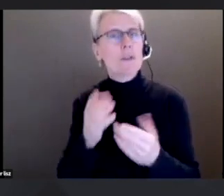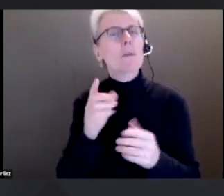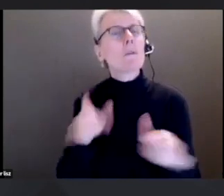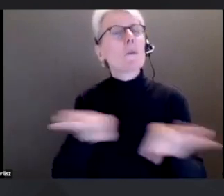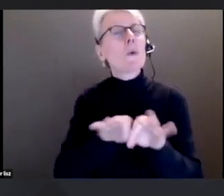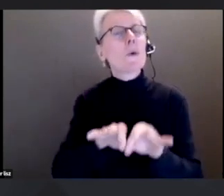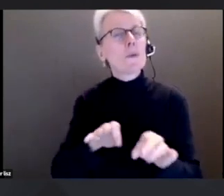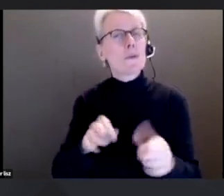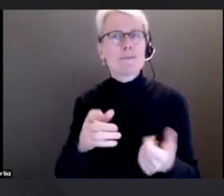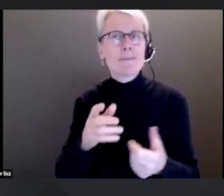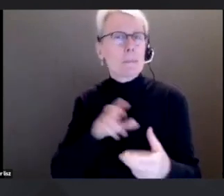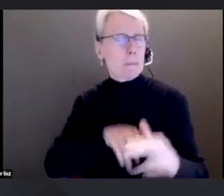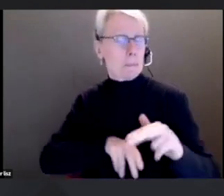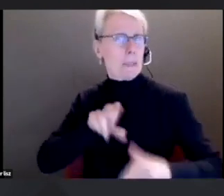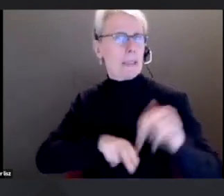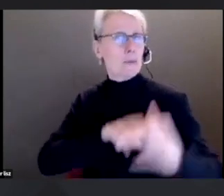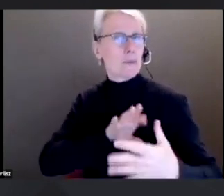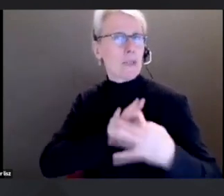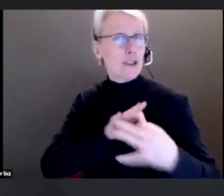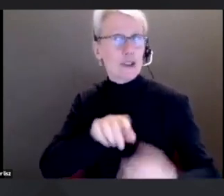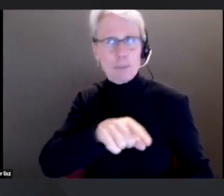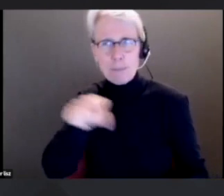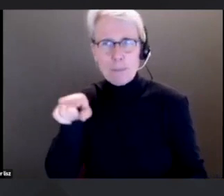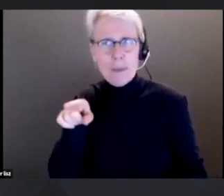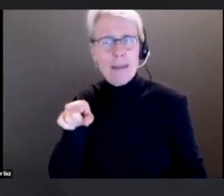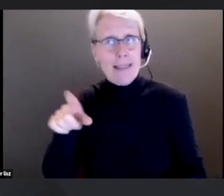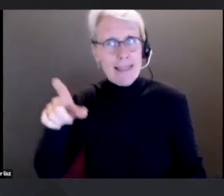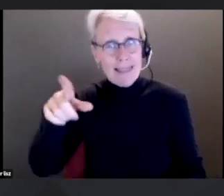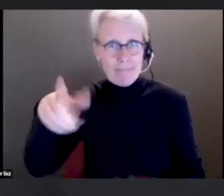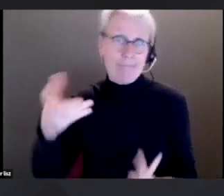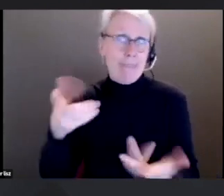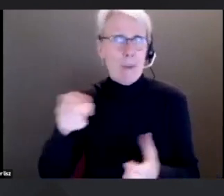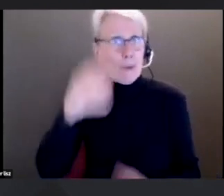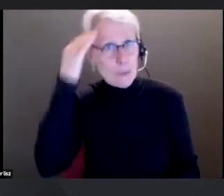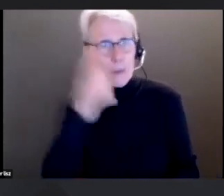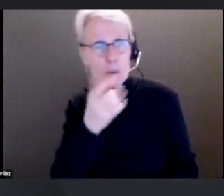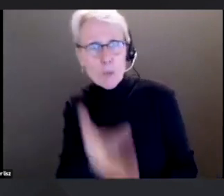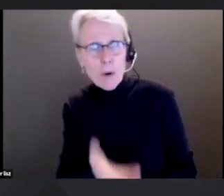and you to know them as a person prior to going in and asking for a placement